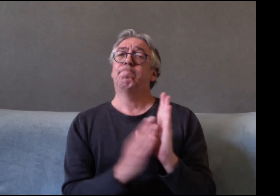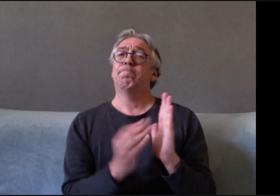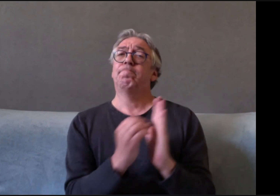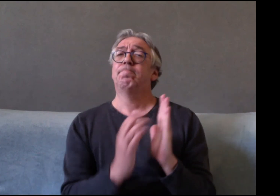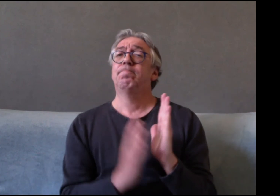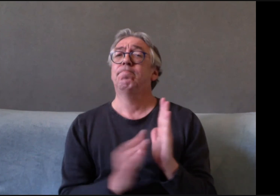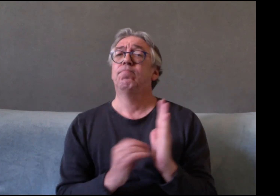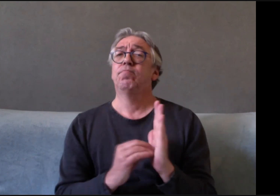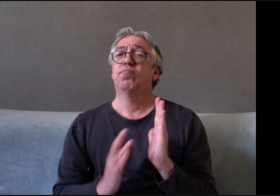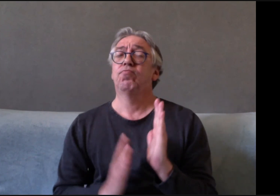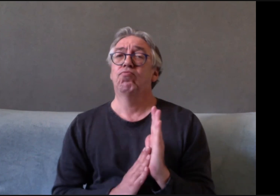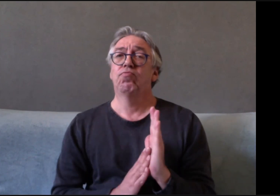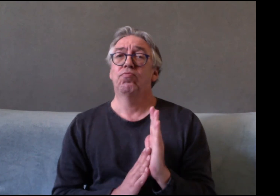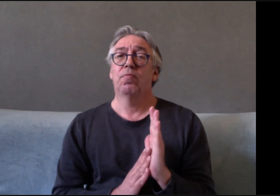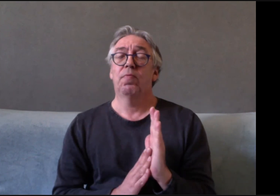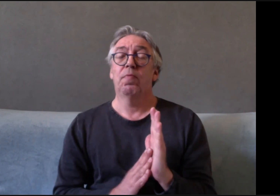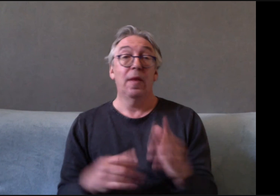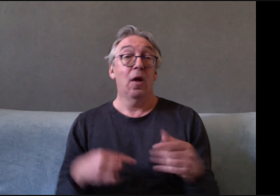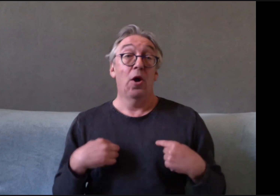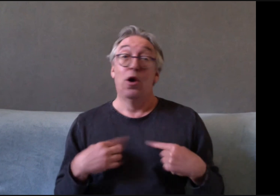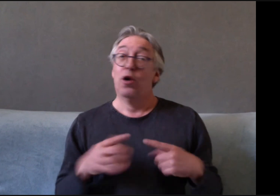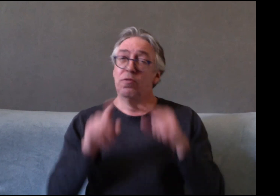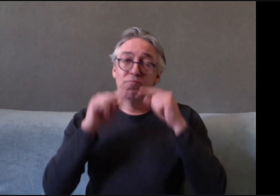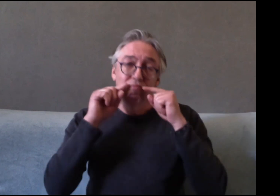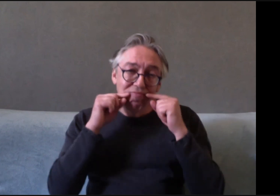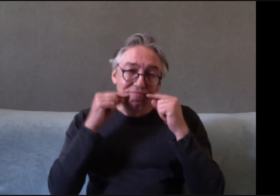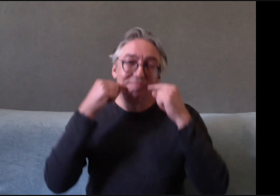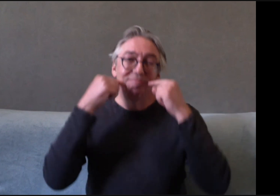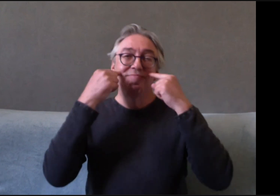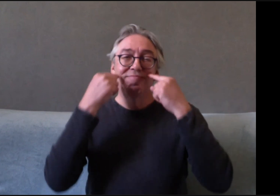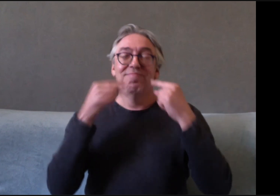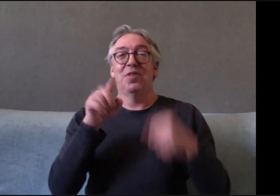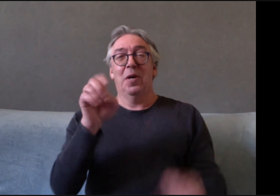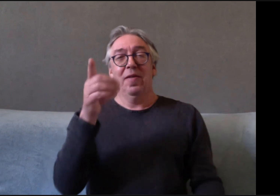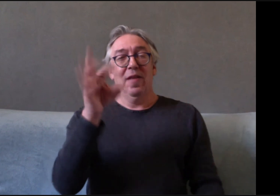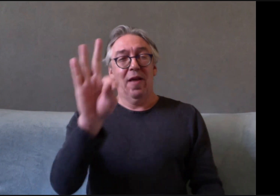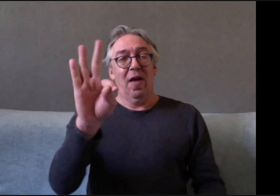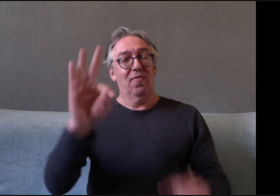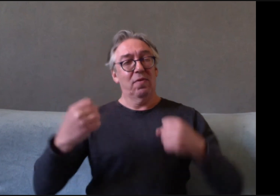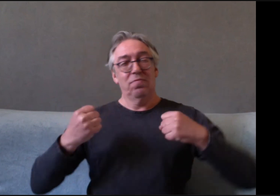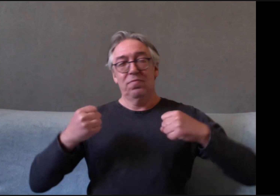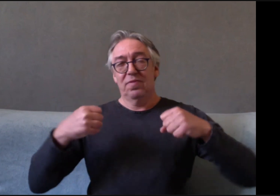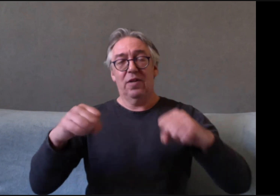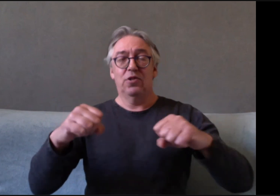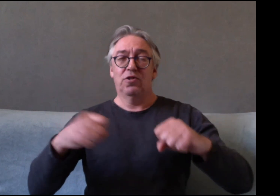And I extremely appreciate your engagement in this field. [IN OTHER LANGUAGE]